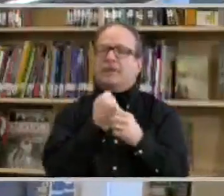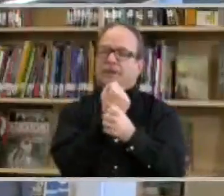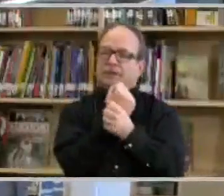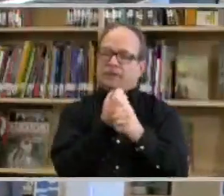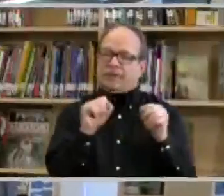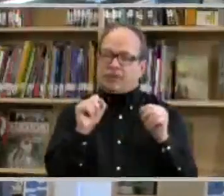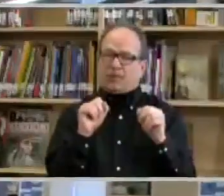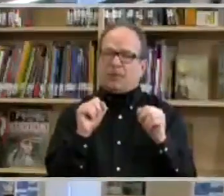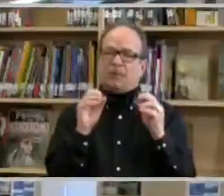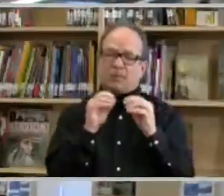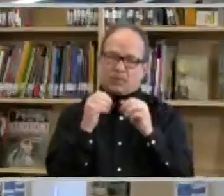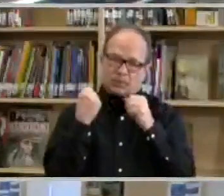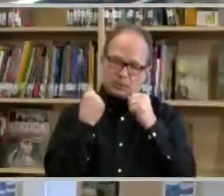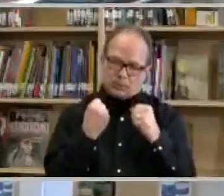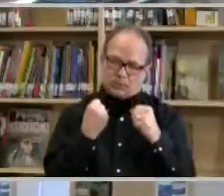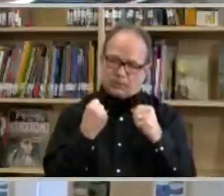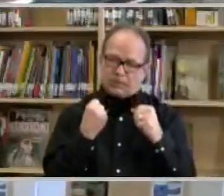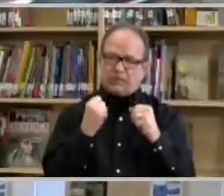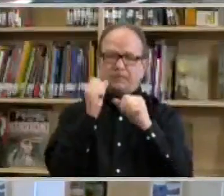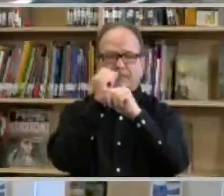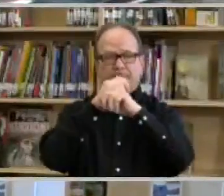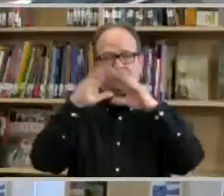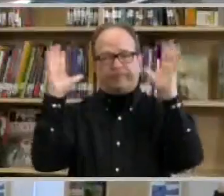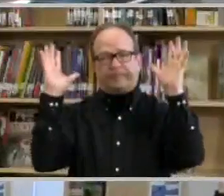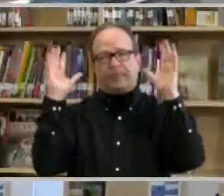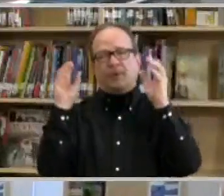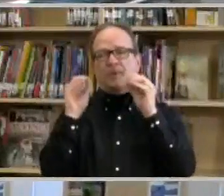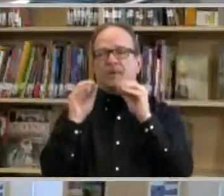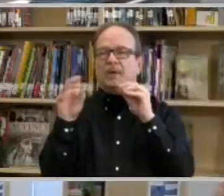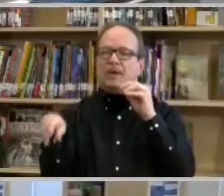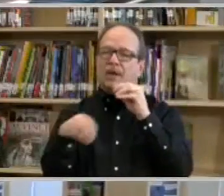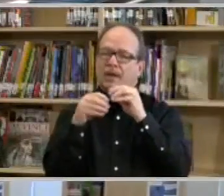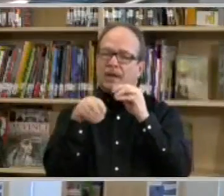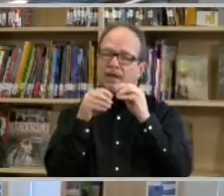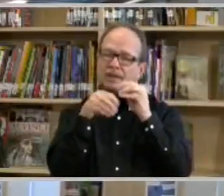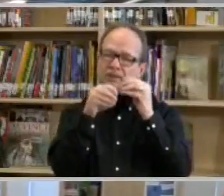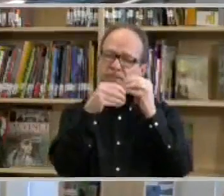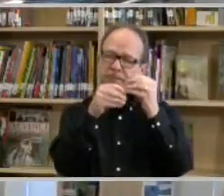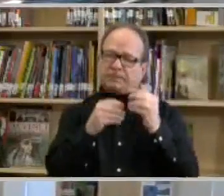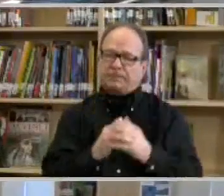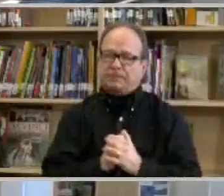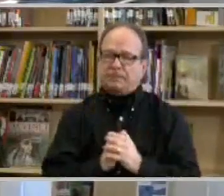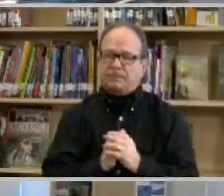OF OUR SAFER, STRONGER AGENDA